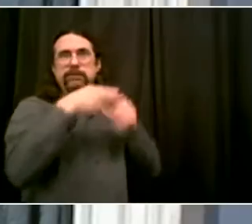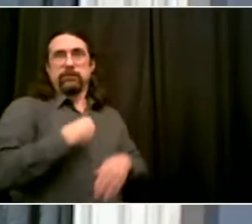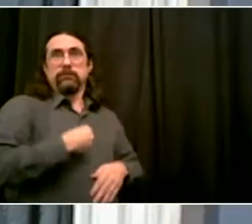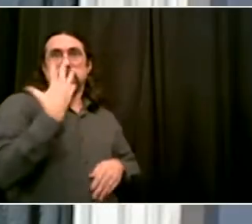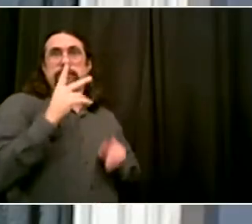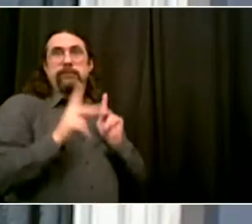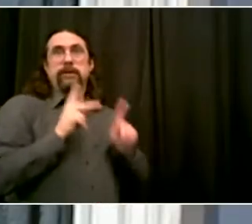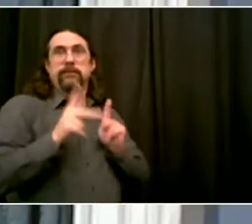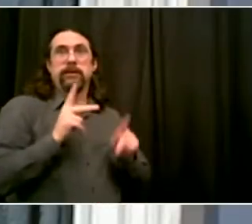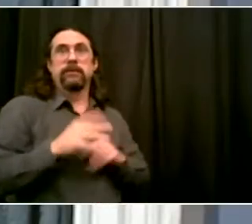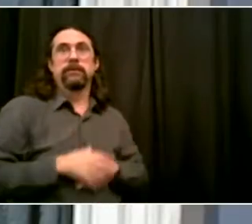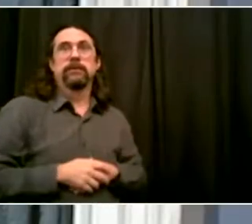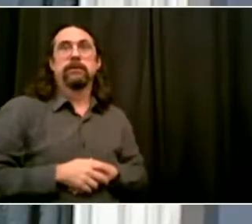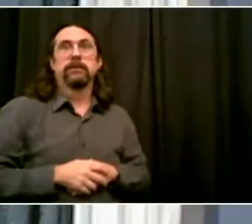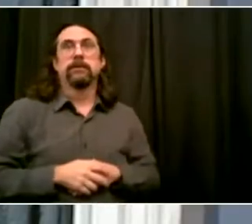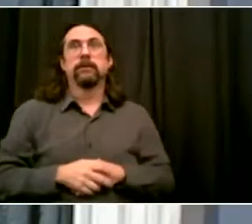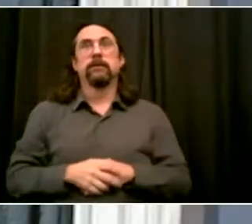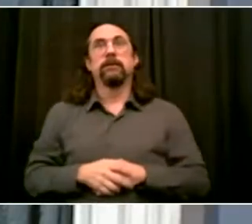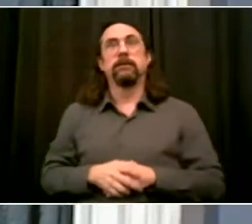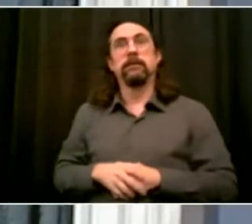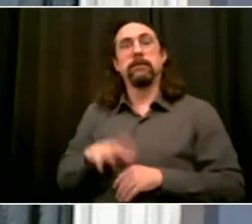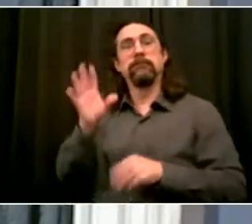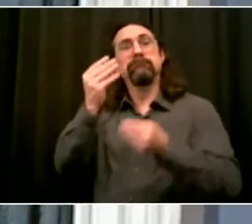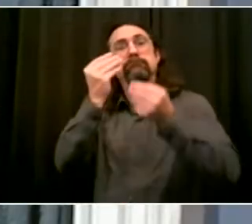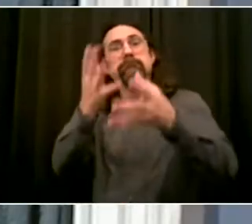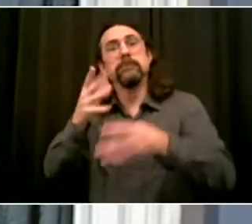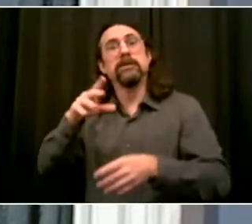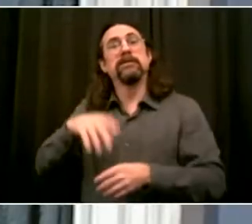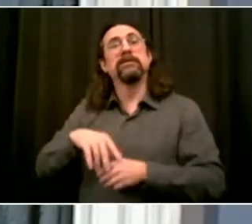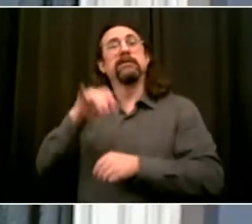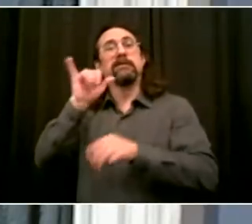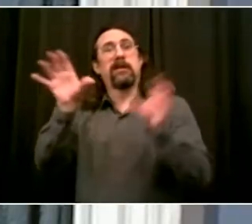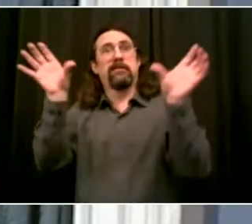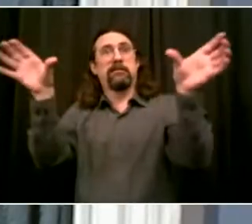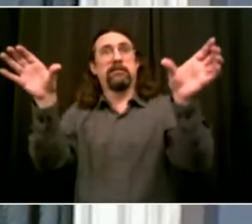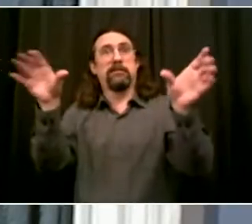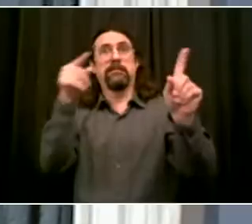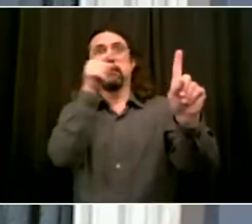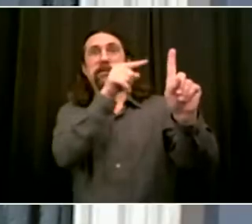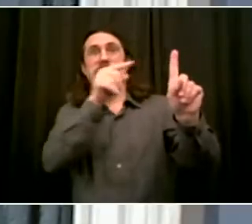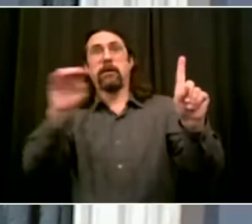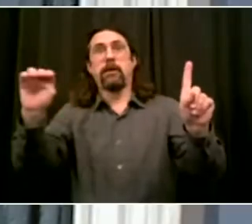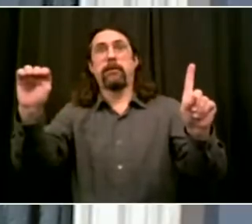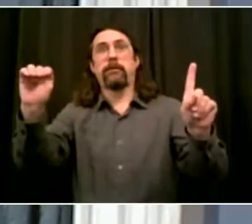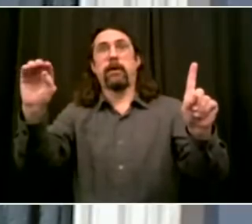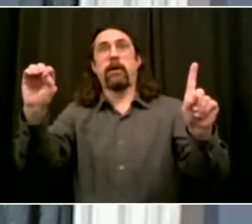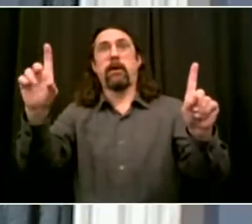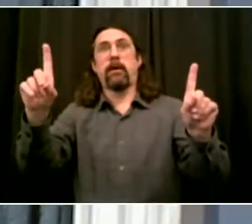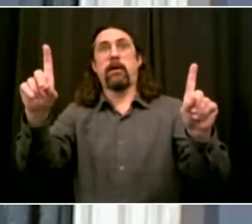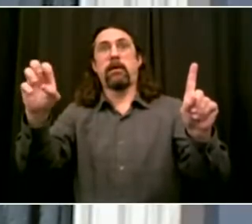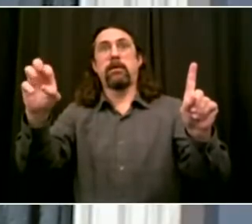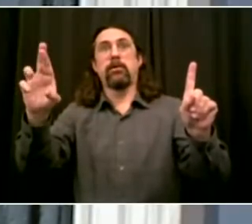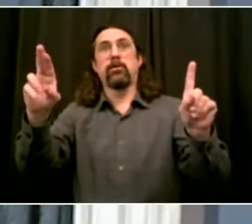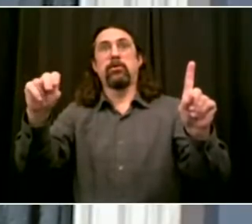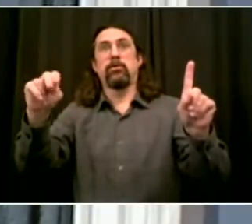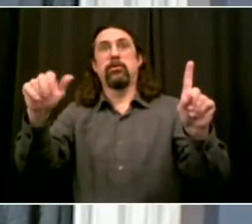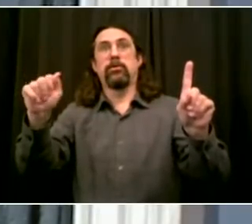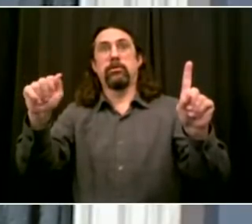REPRESENTED AMONG THEIR TRIAL PARTRTIPICANAN.TS THAT WAS SOMETHING THAHAT OCCURRED IN AUGUST AND THAT